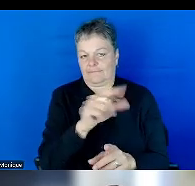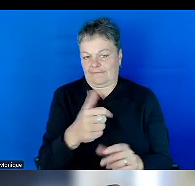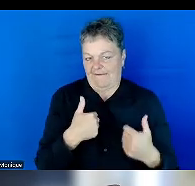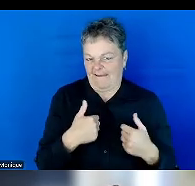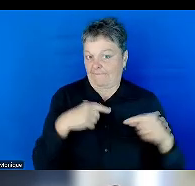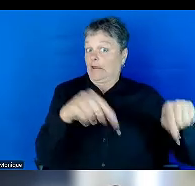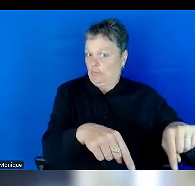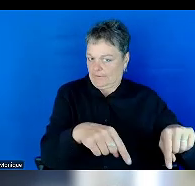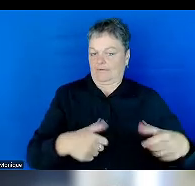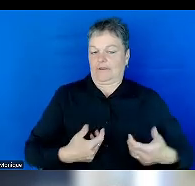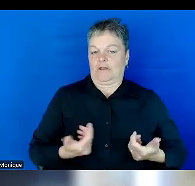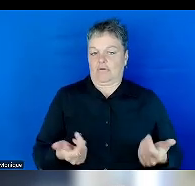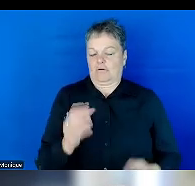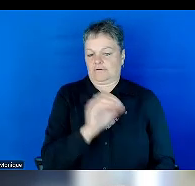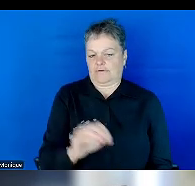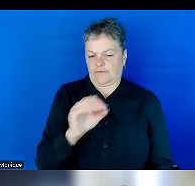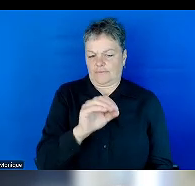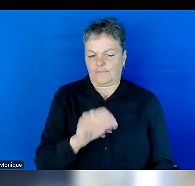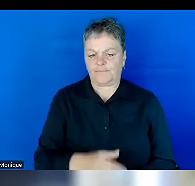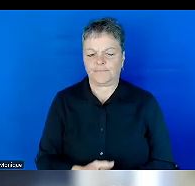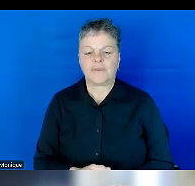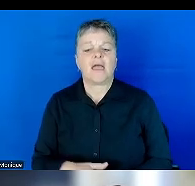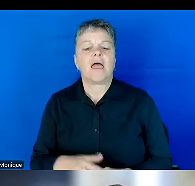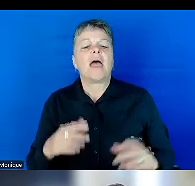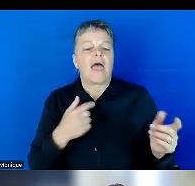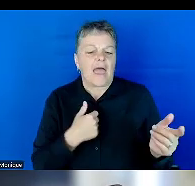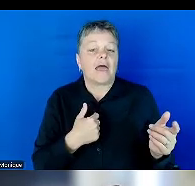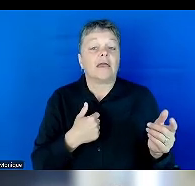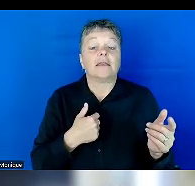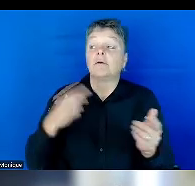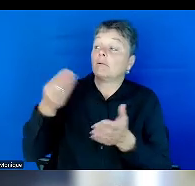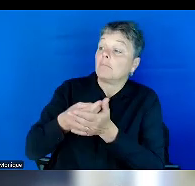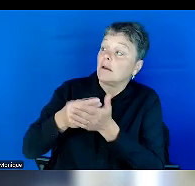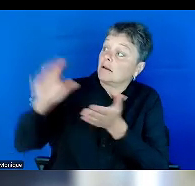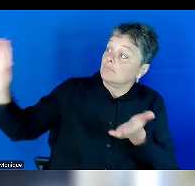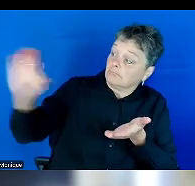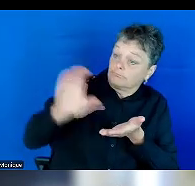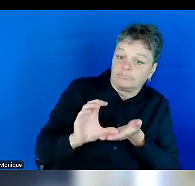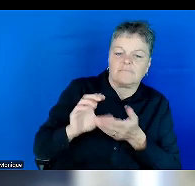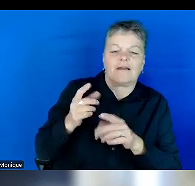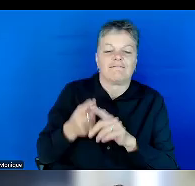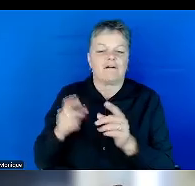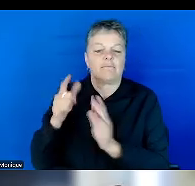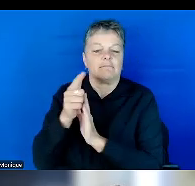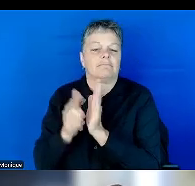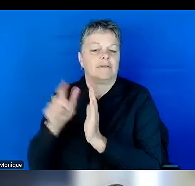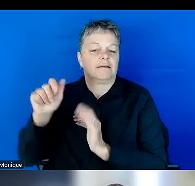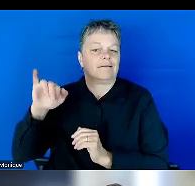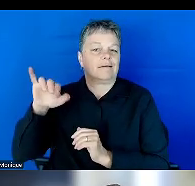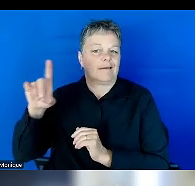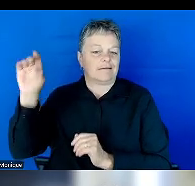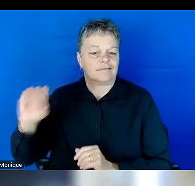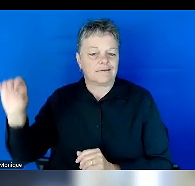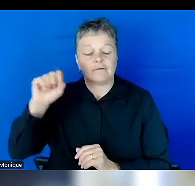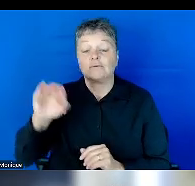essentially, we we assist persons with disabilities um who are residents of Ontario.